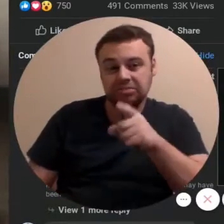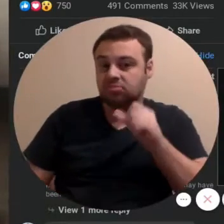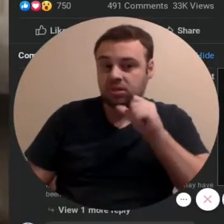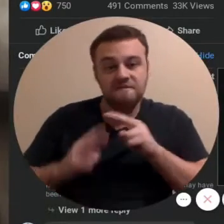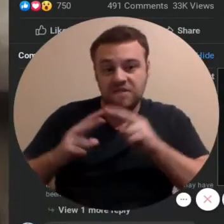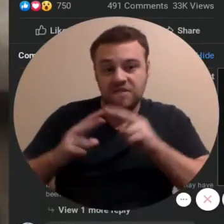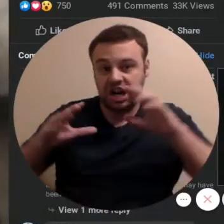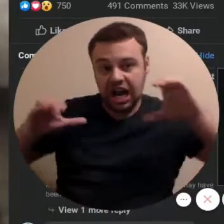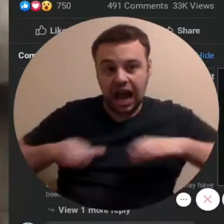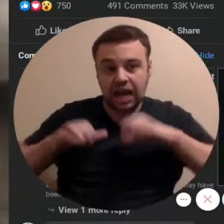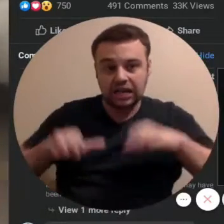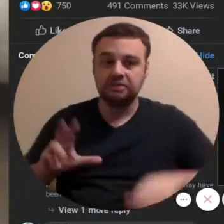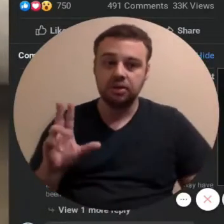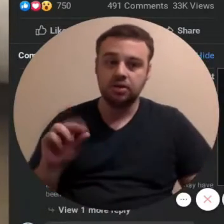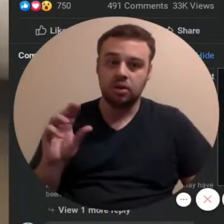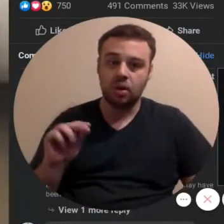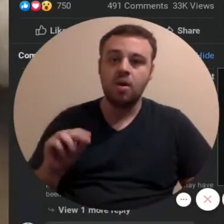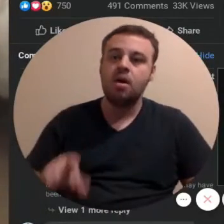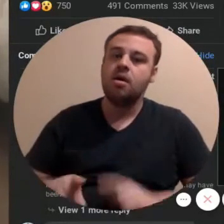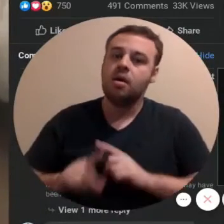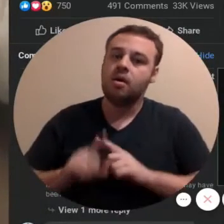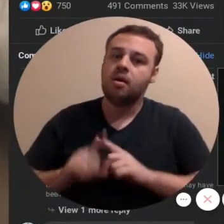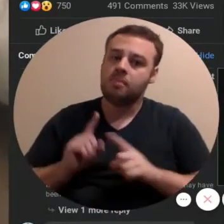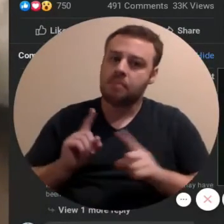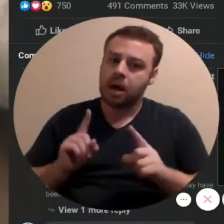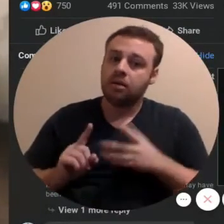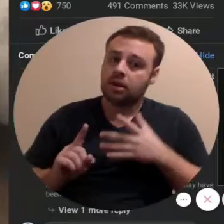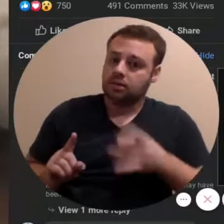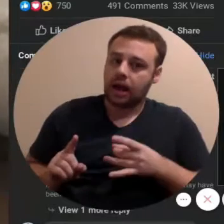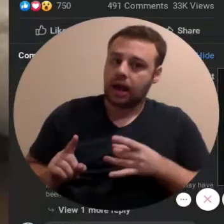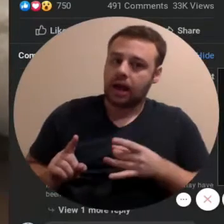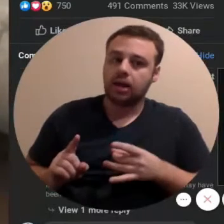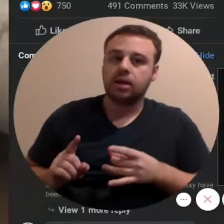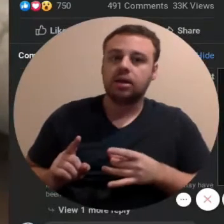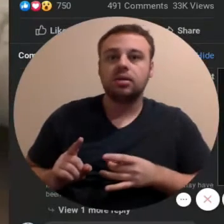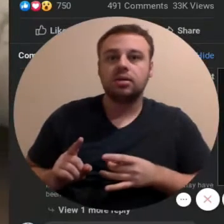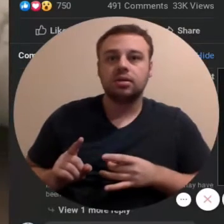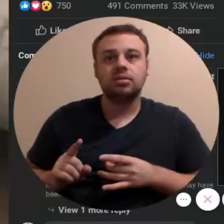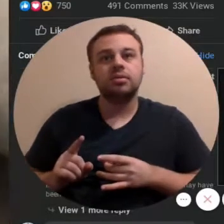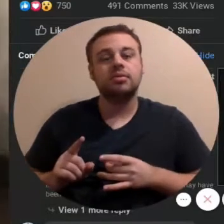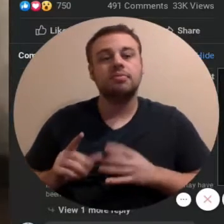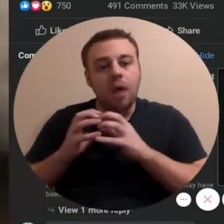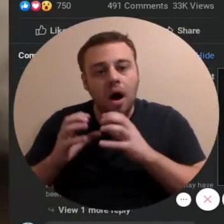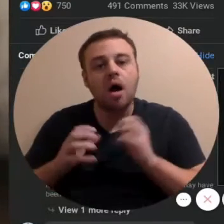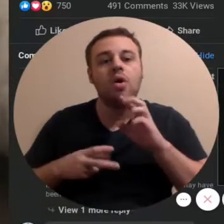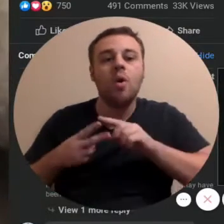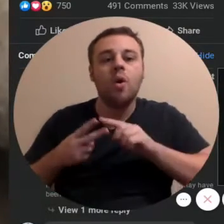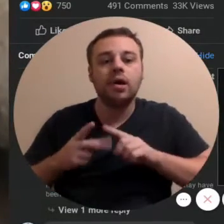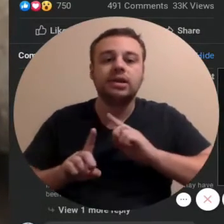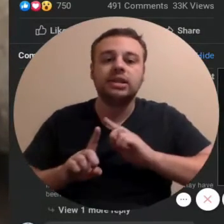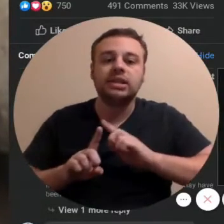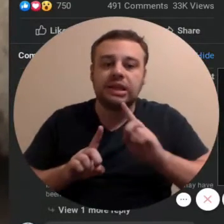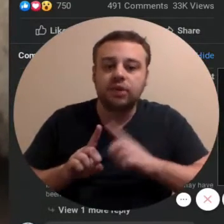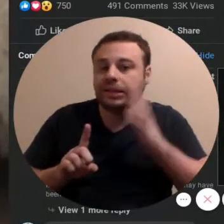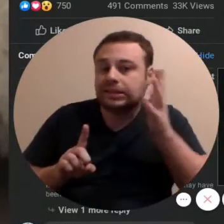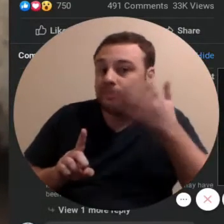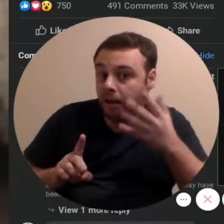some of the same items- like food hidden in balls, or different smells, shredded